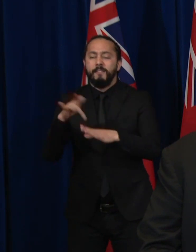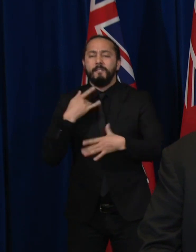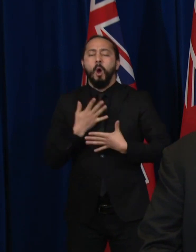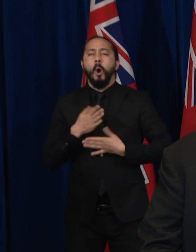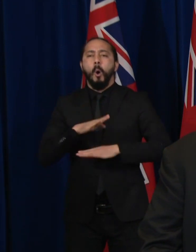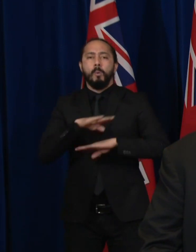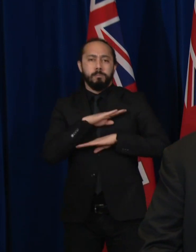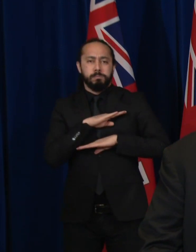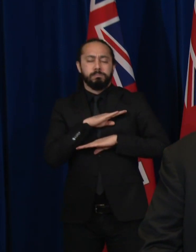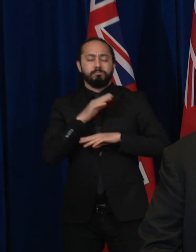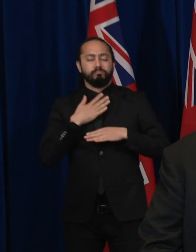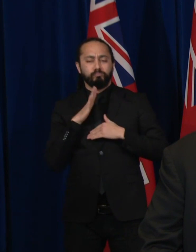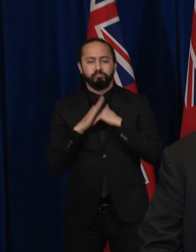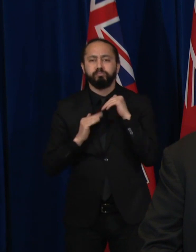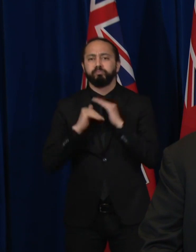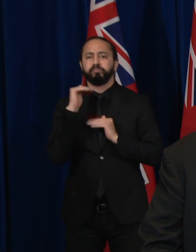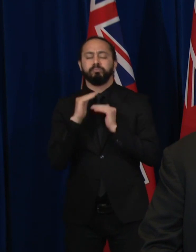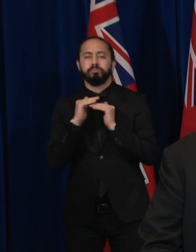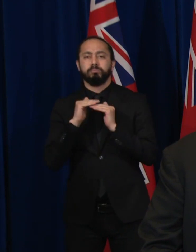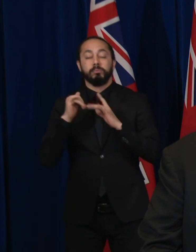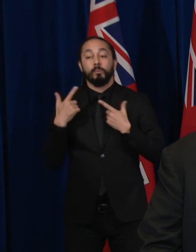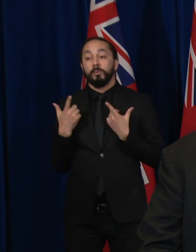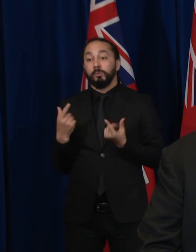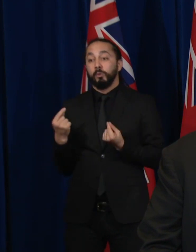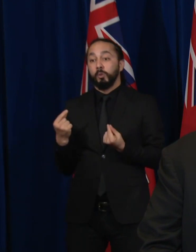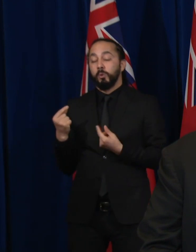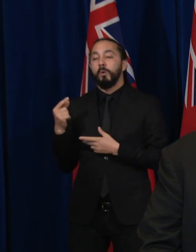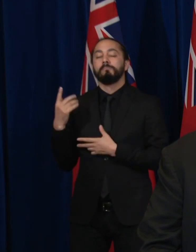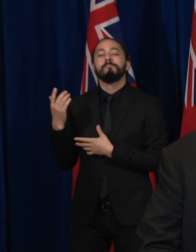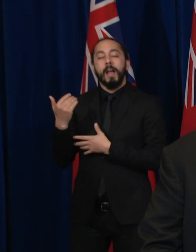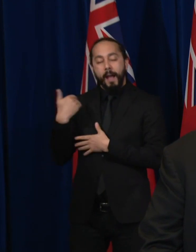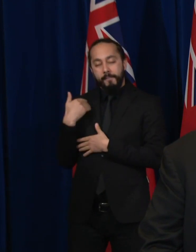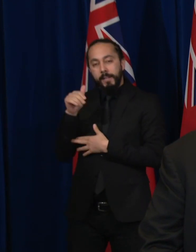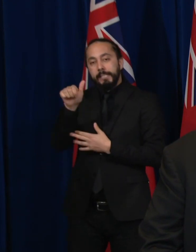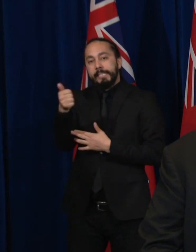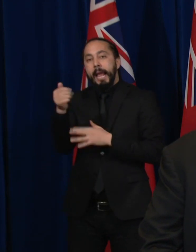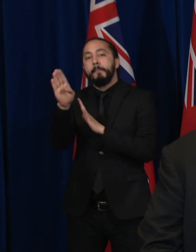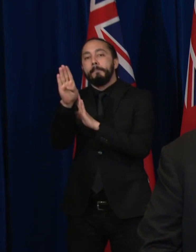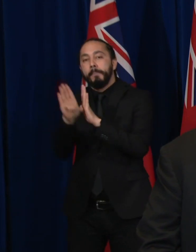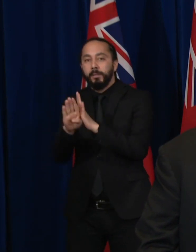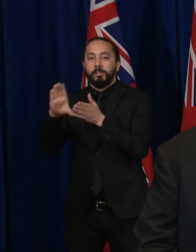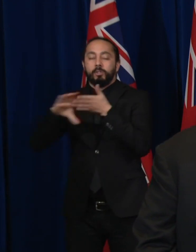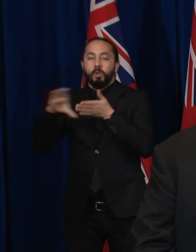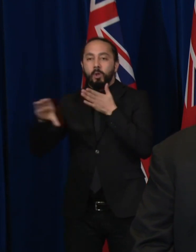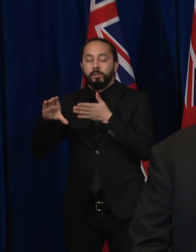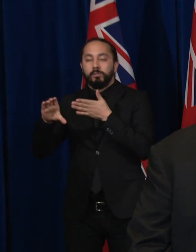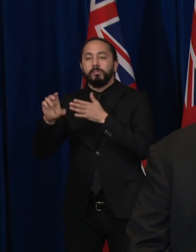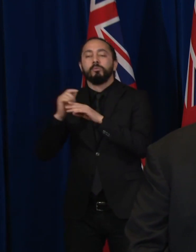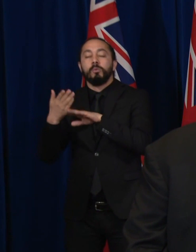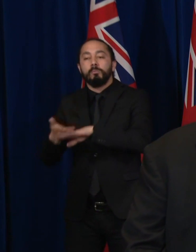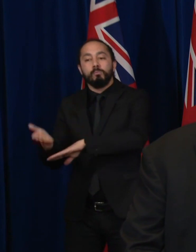This we may, in all propriety do. times. That's why we've allocated $10 billion to help businesses improve But, in a larger sense, we can not dedicate -- their cash flow through Ontario's